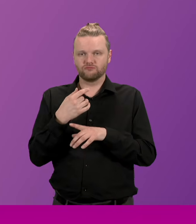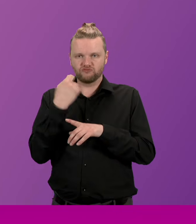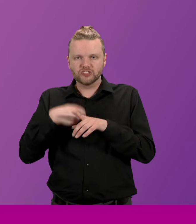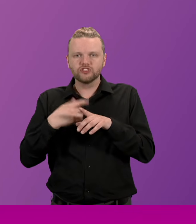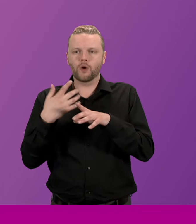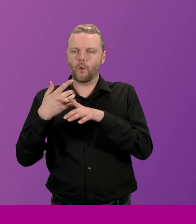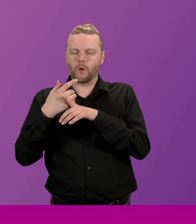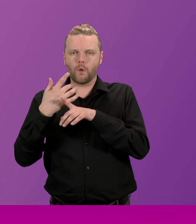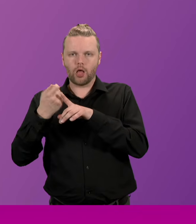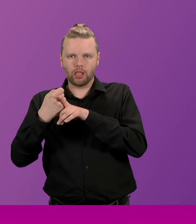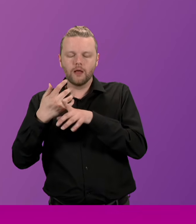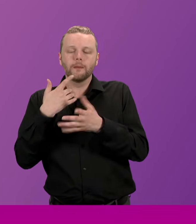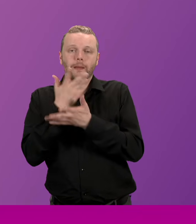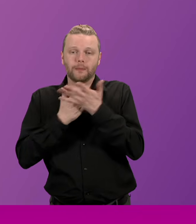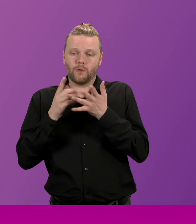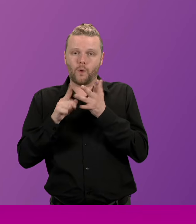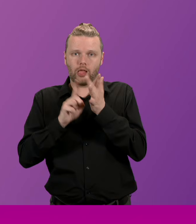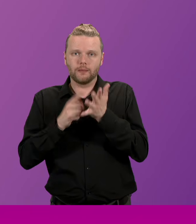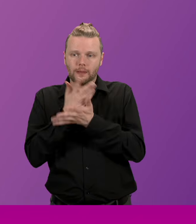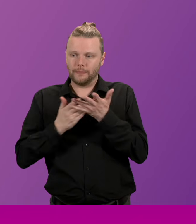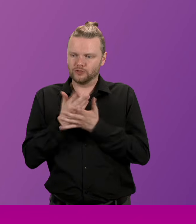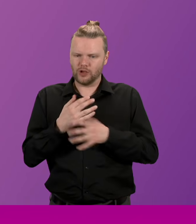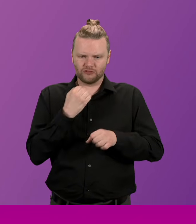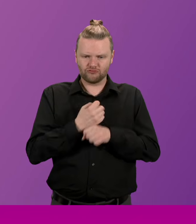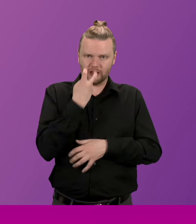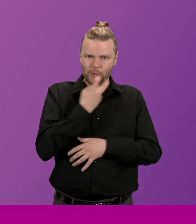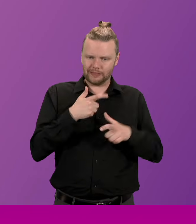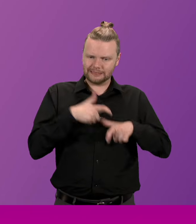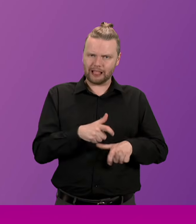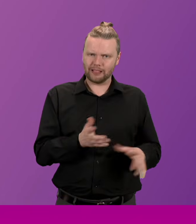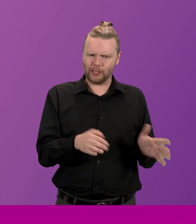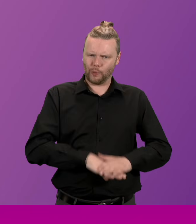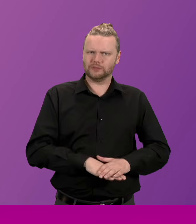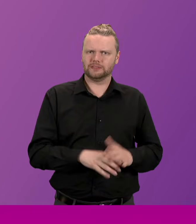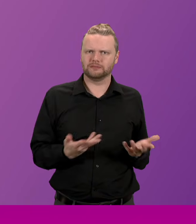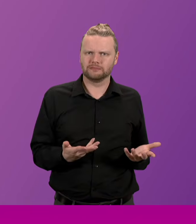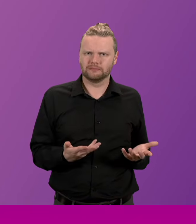while allowing Scotland’s refinery at Grangemouth to close. Let us be clear: